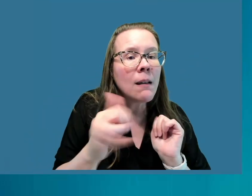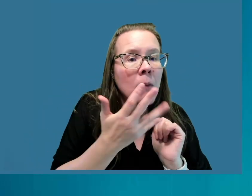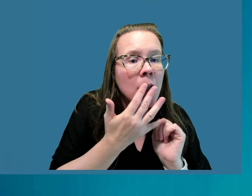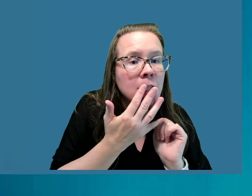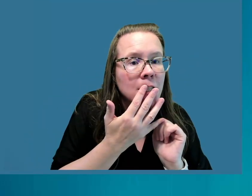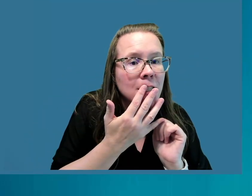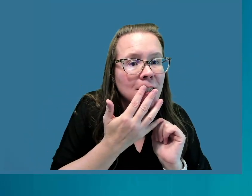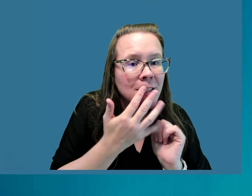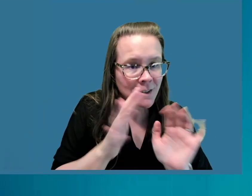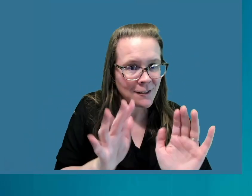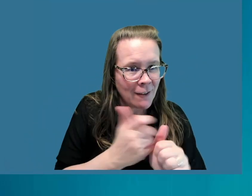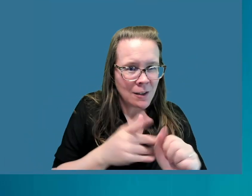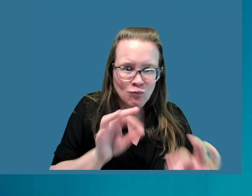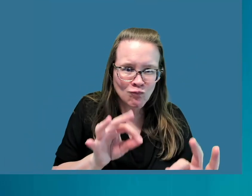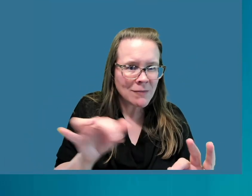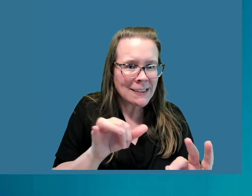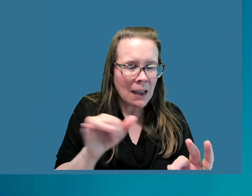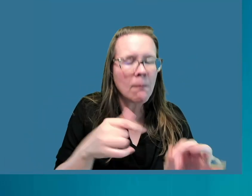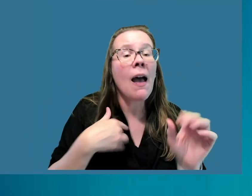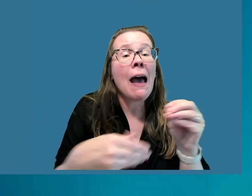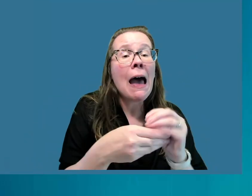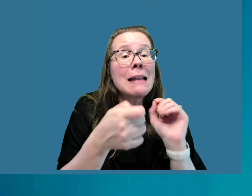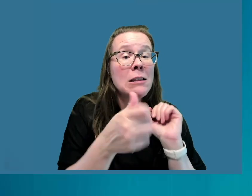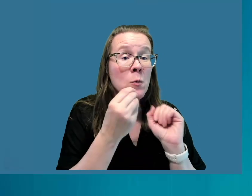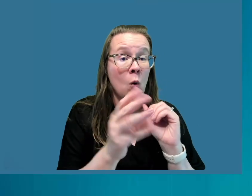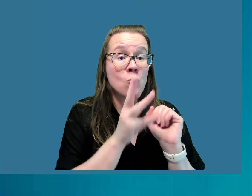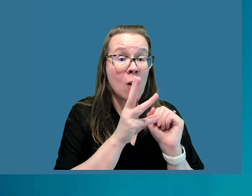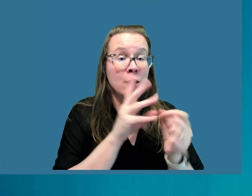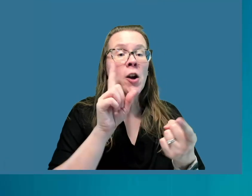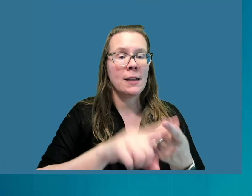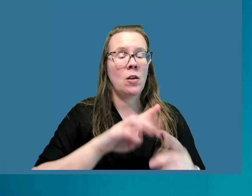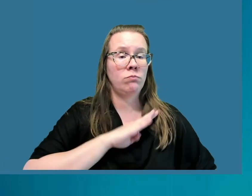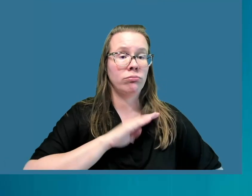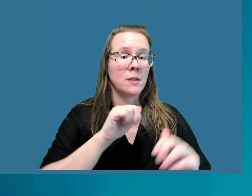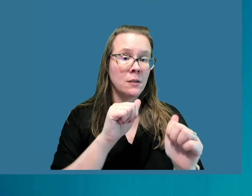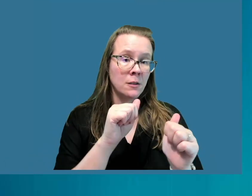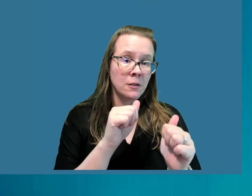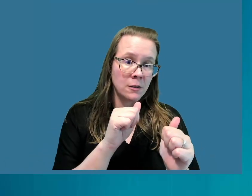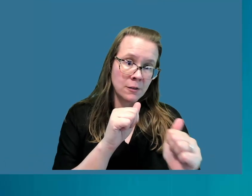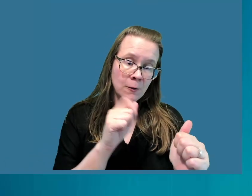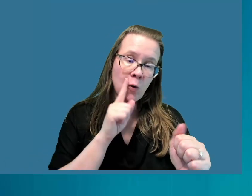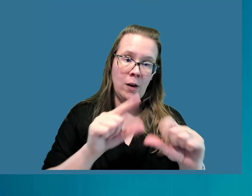for the thicker piping, I'll, uh, add more water to the same batch for the 15 to 20 second base